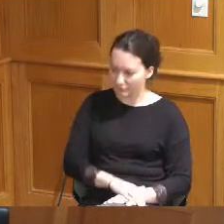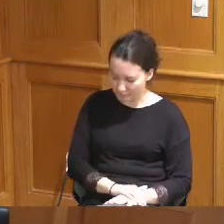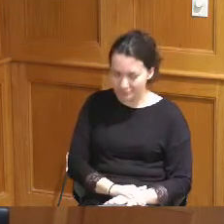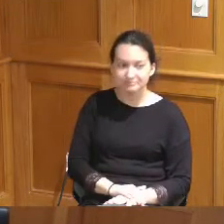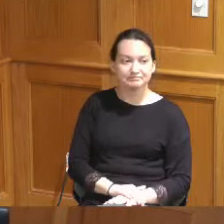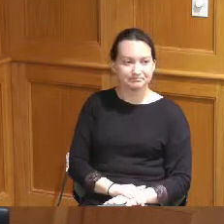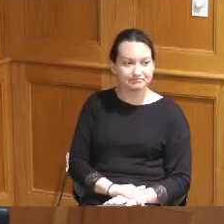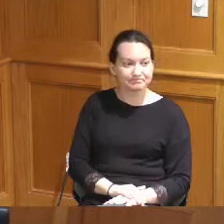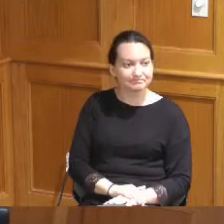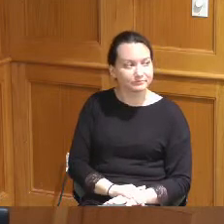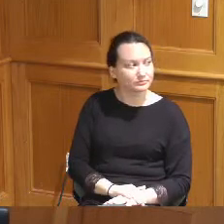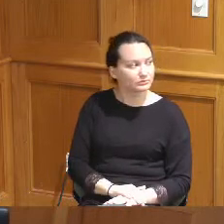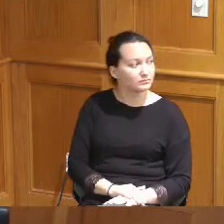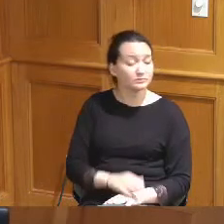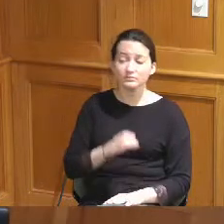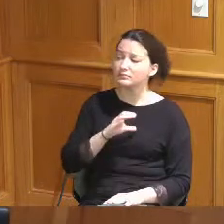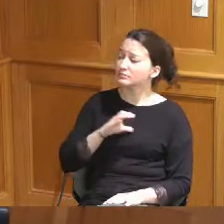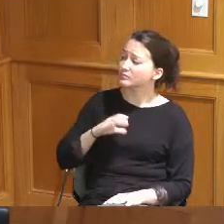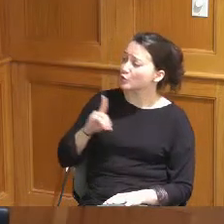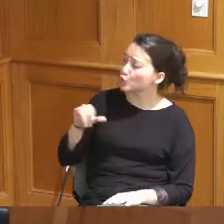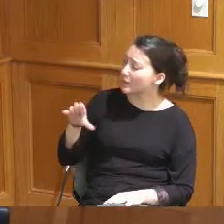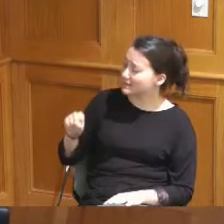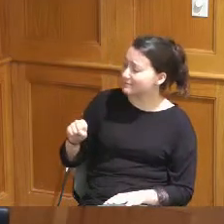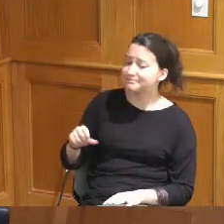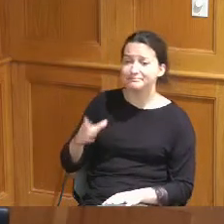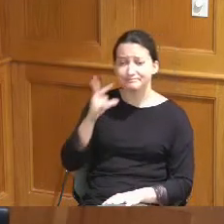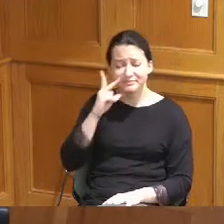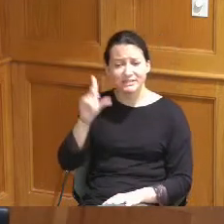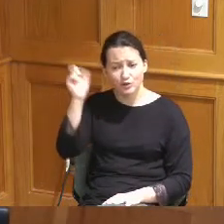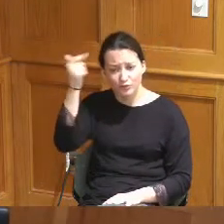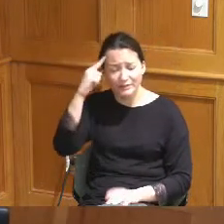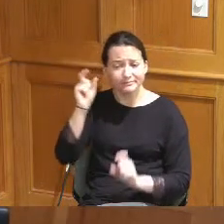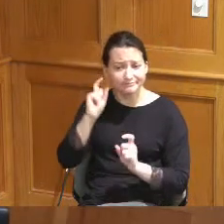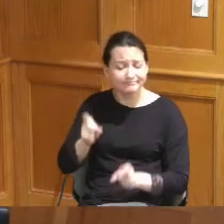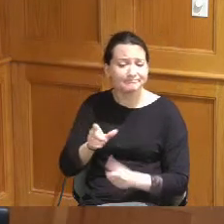thank you Commissioner Dumas I'm glad to see all the grants who were able to received for